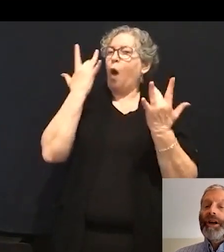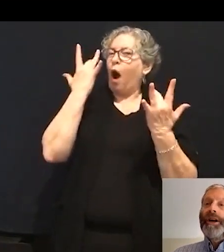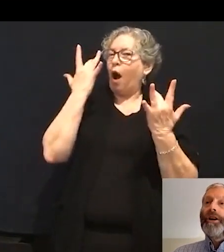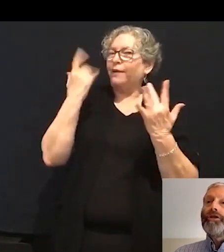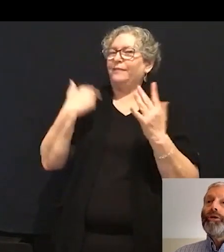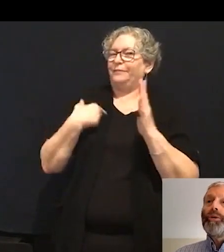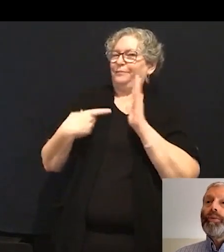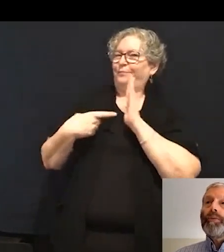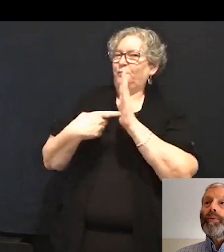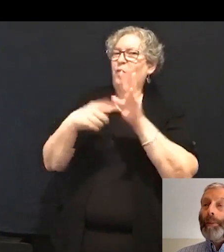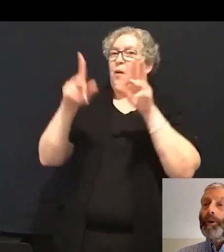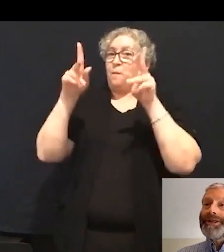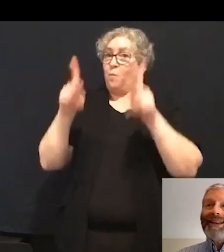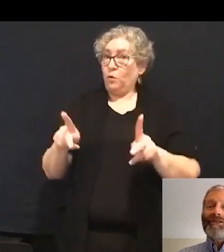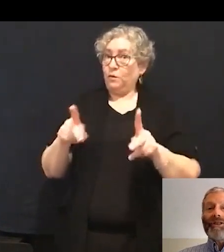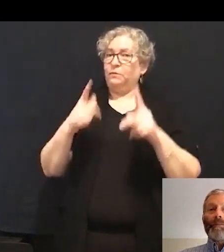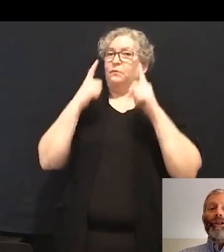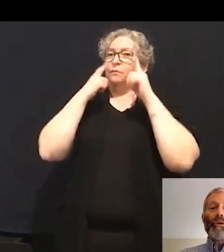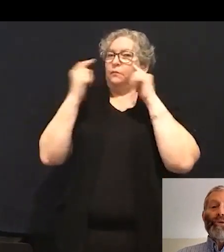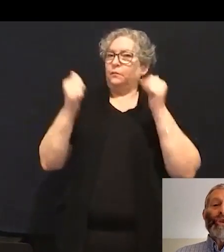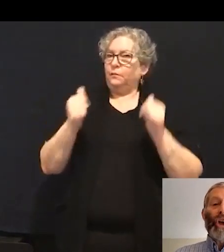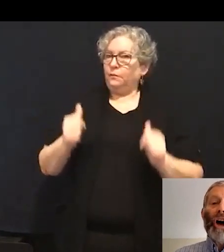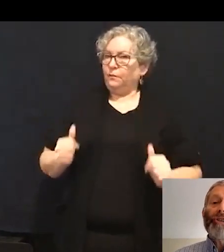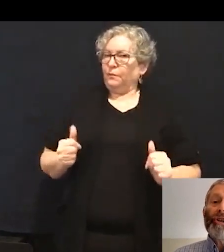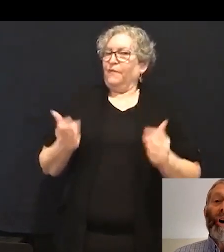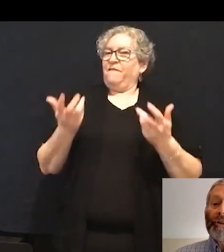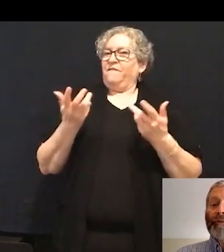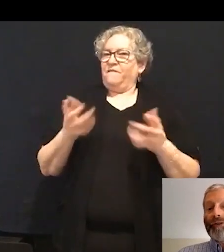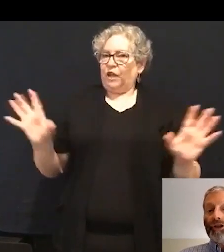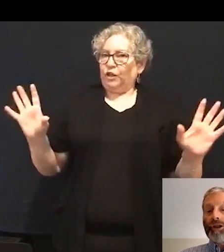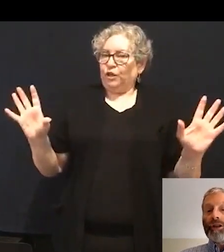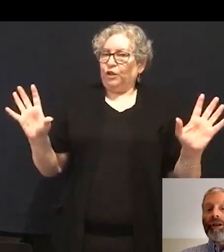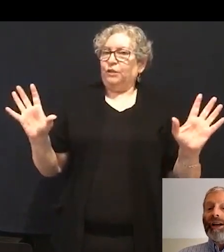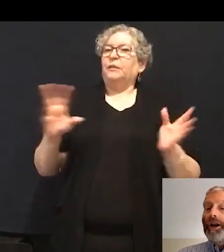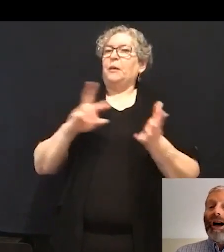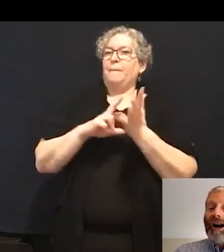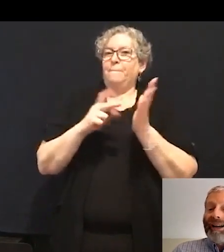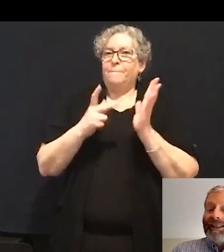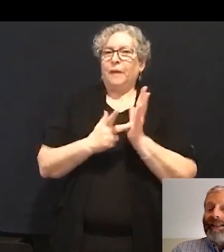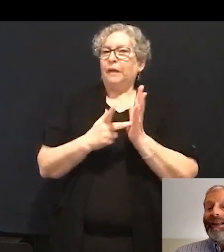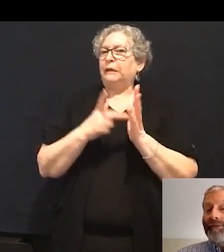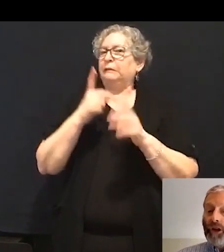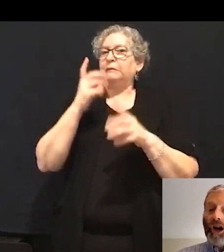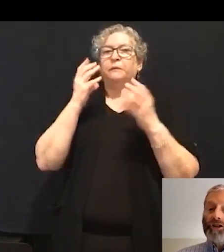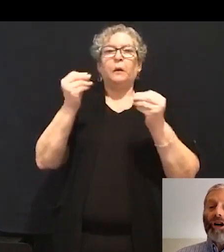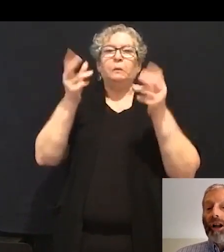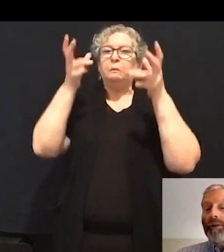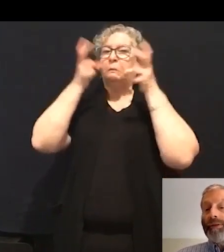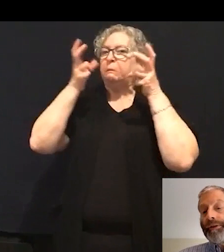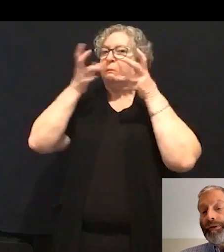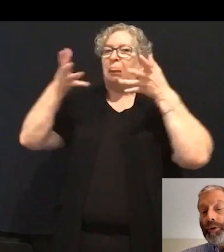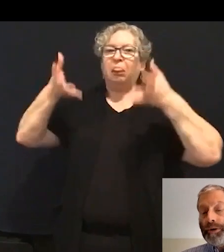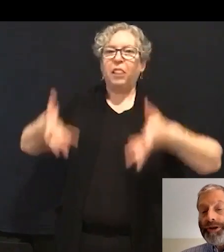to represent somebody who's lost all their vision, i.e. they've lost all of their photoreceptors